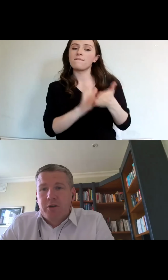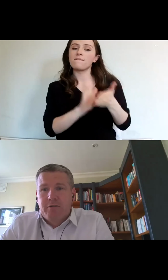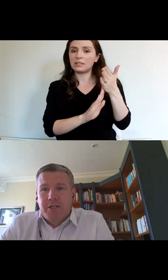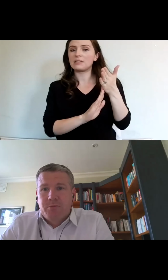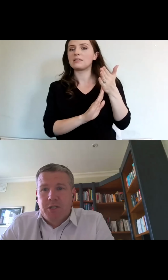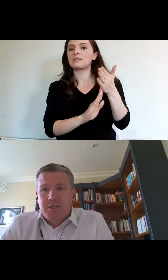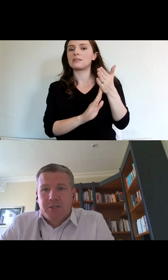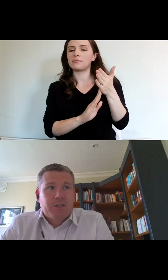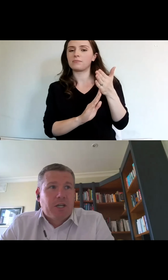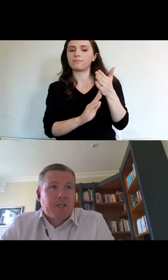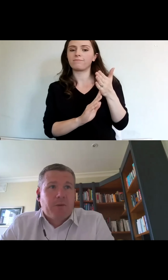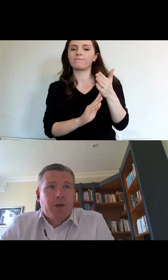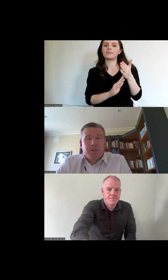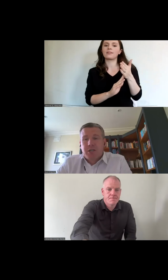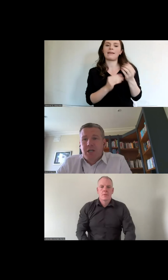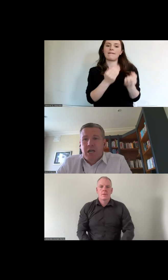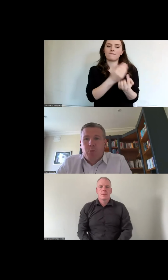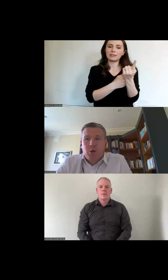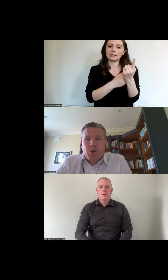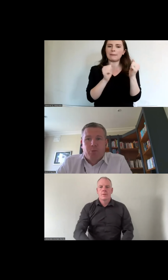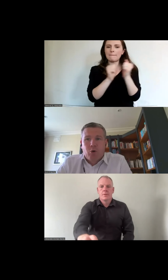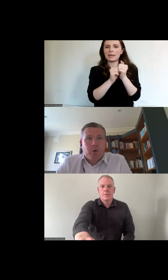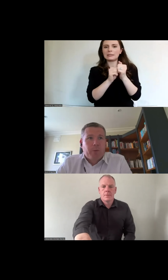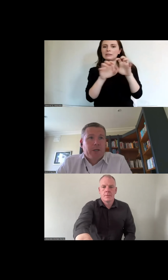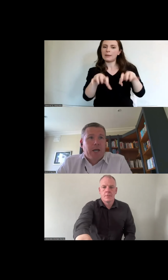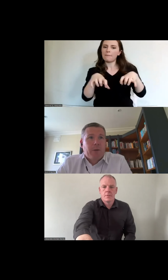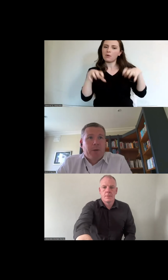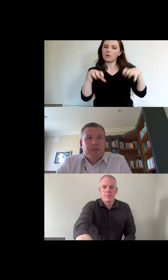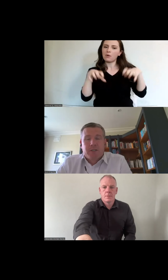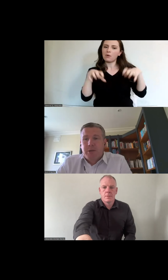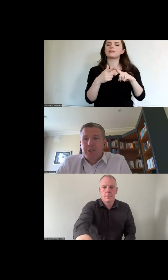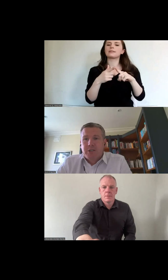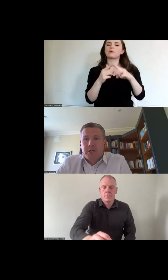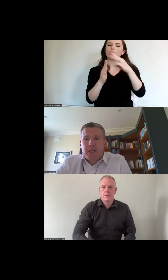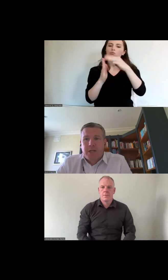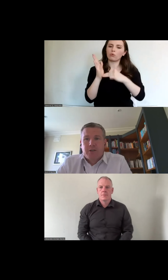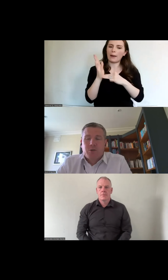we look at events, meetings and seminars and we look at programming and participation in the arts.